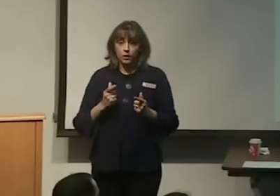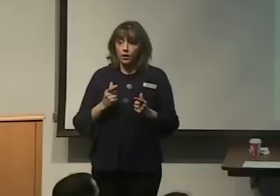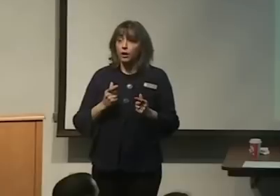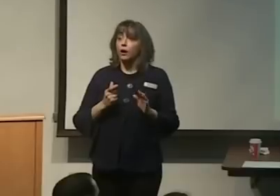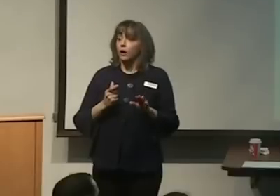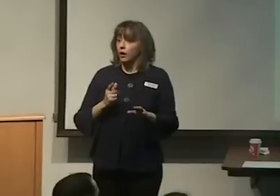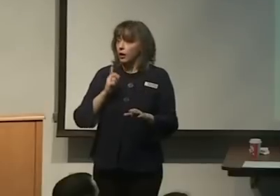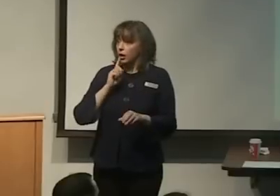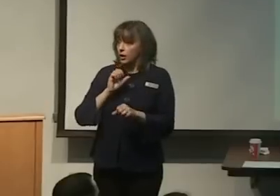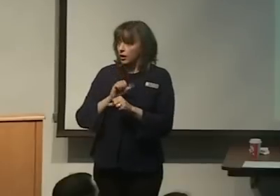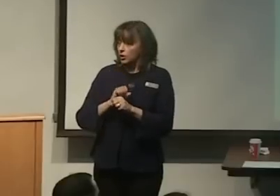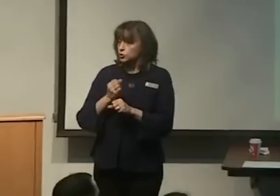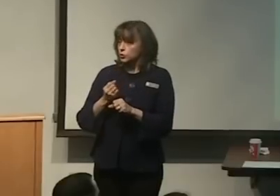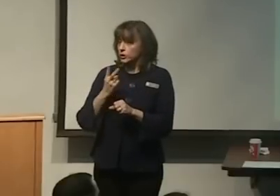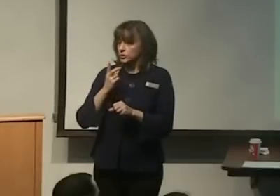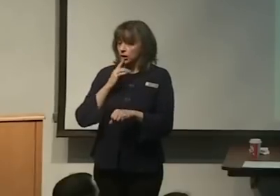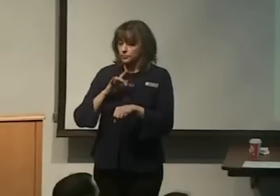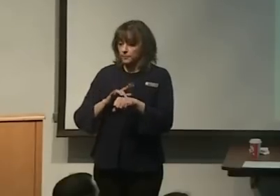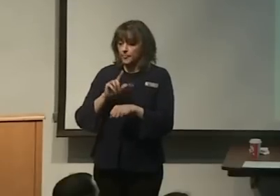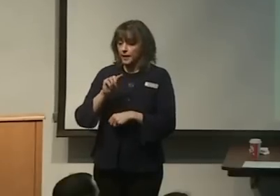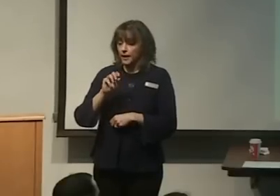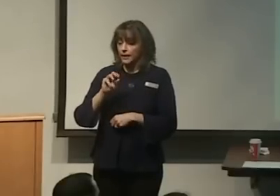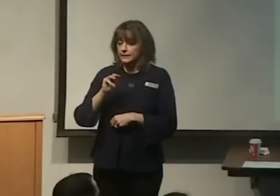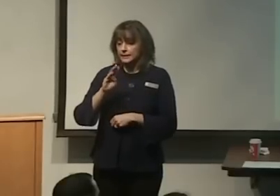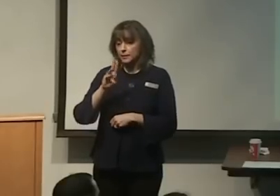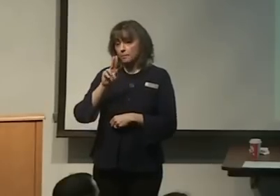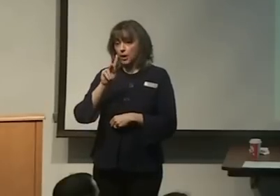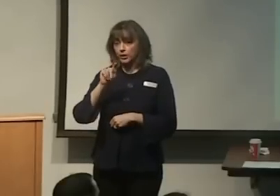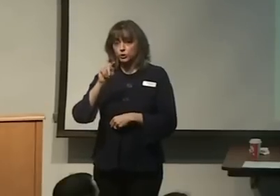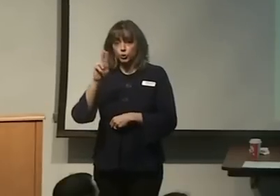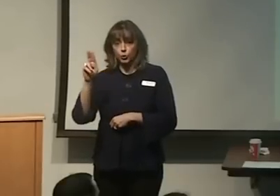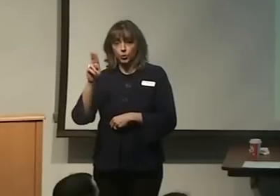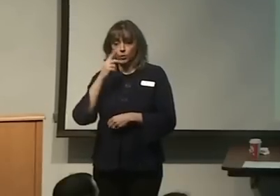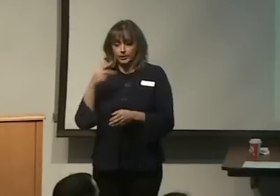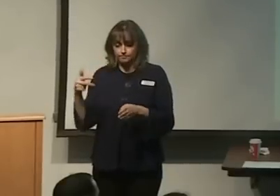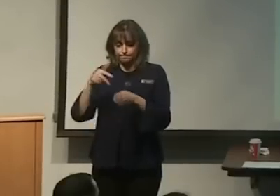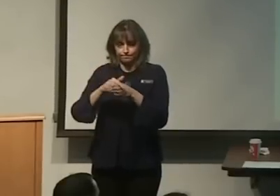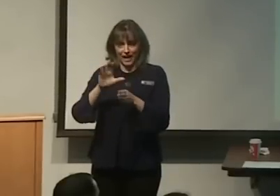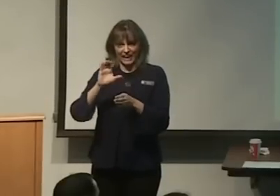We're riding up on the camel and out comes the guy to meet us,